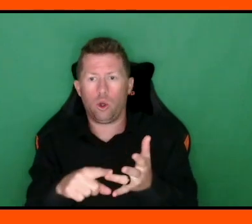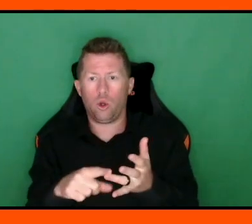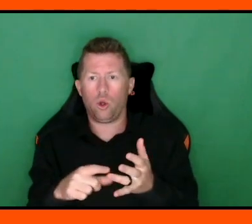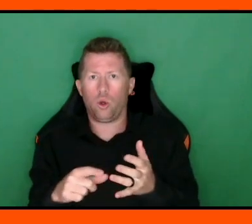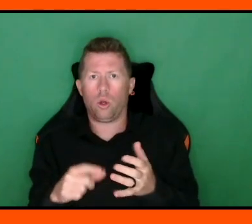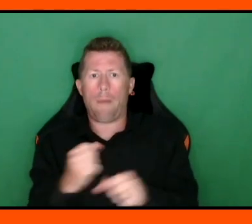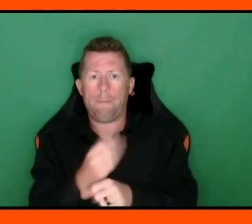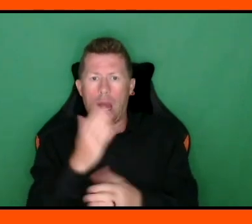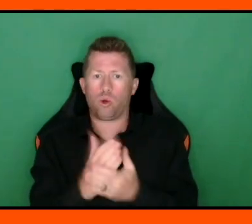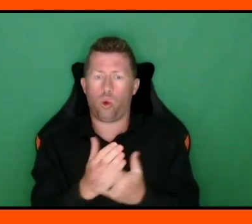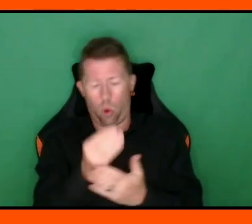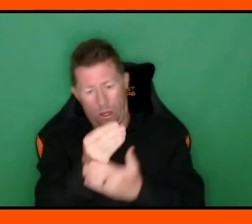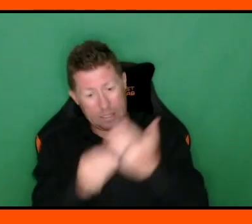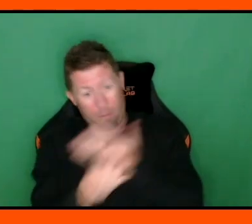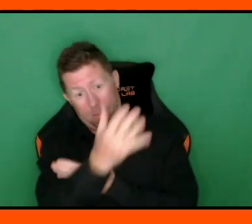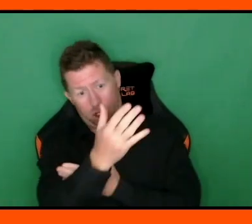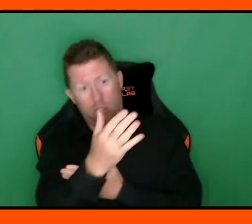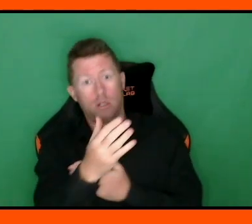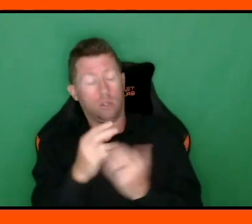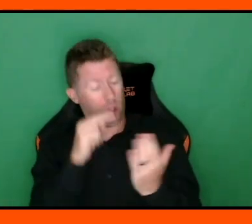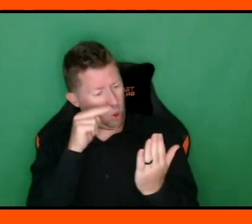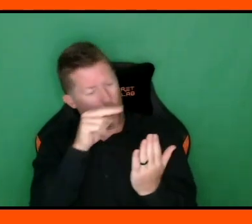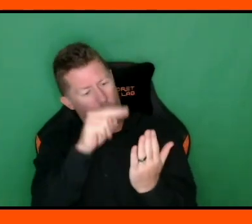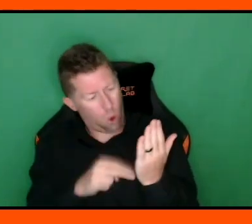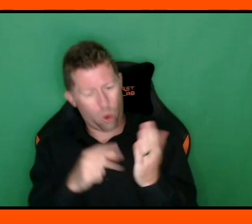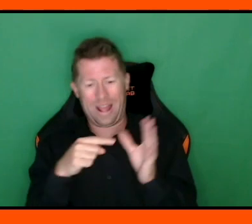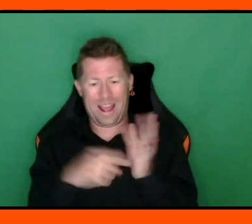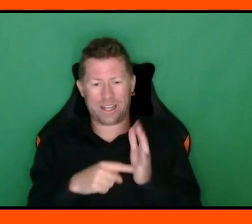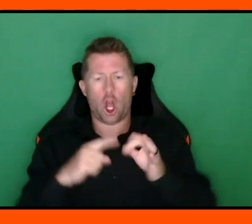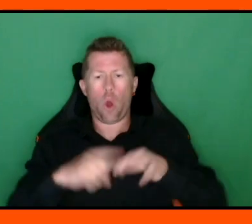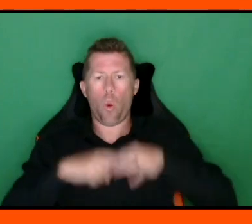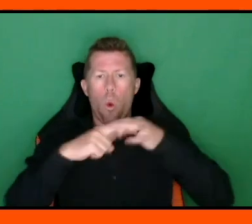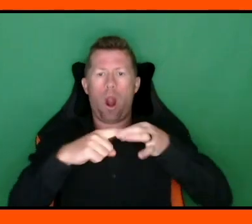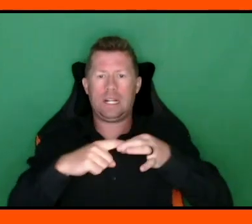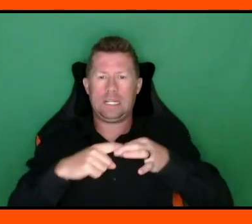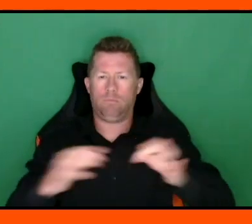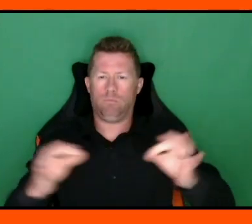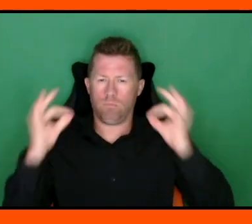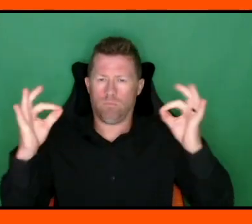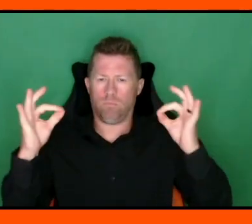that submissions are considered on quality rather than quantity, but I guess if you’re an individual